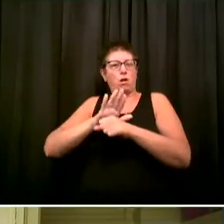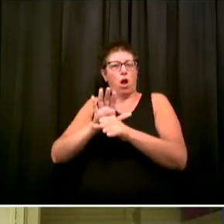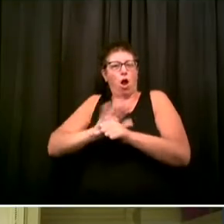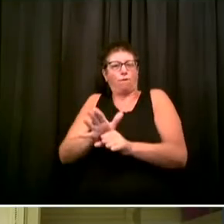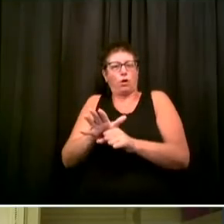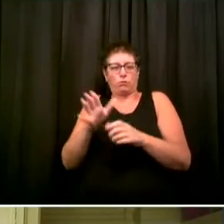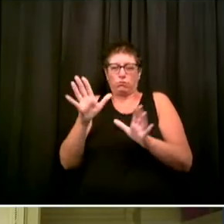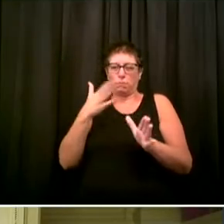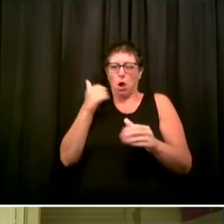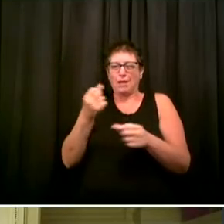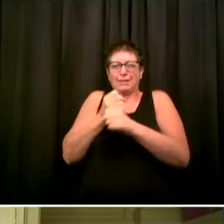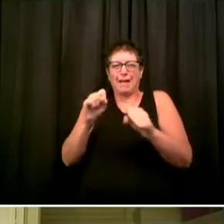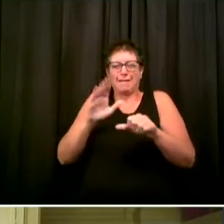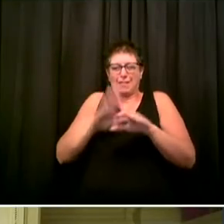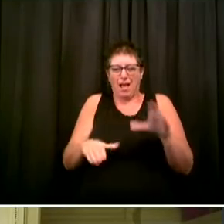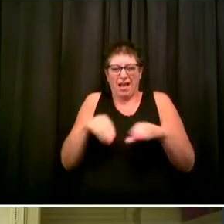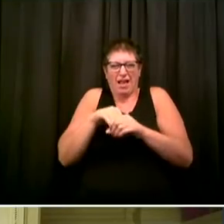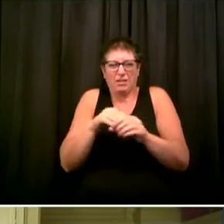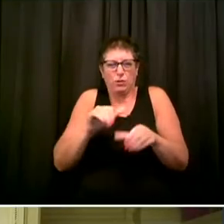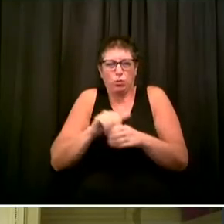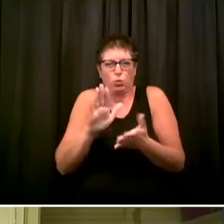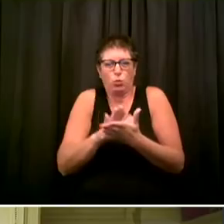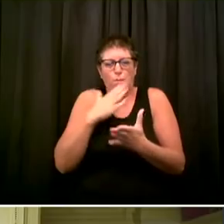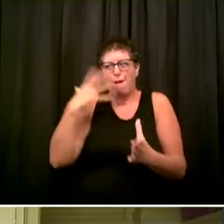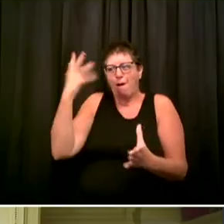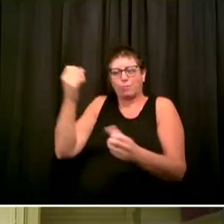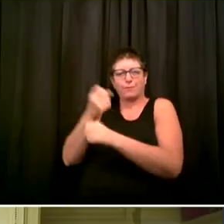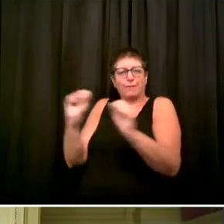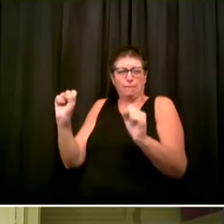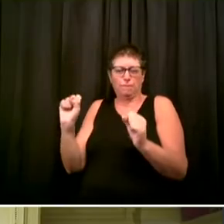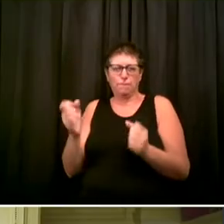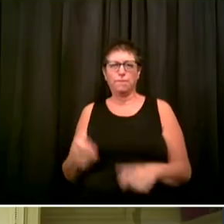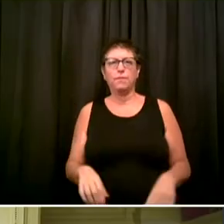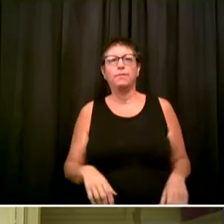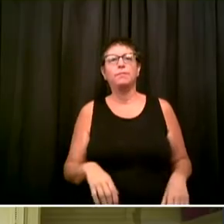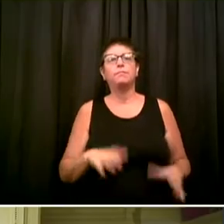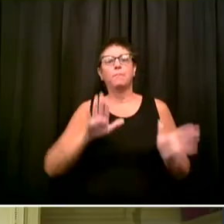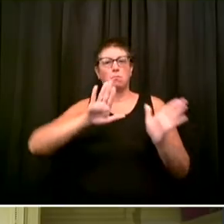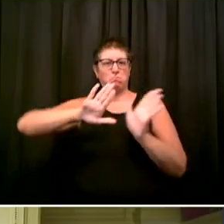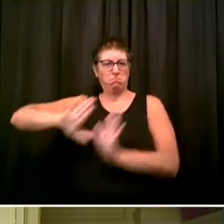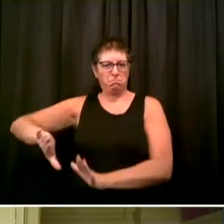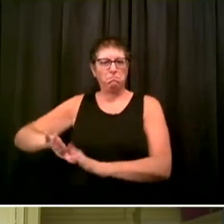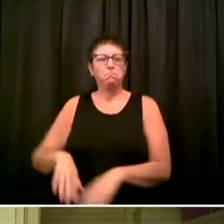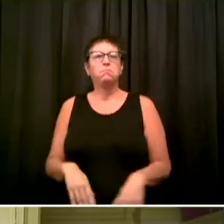IN TREMSHE TAF AS WELL.